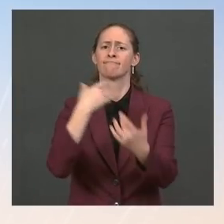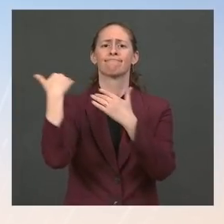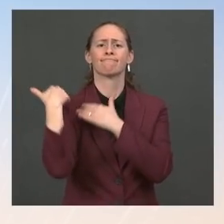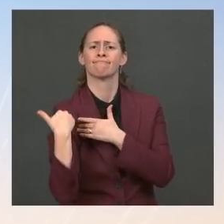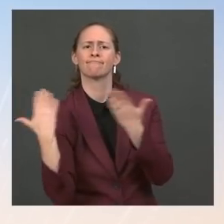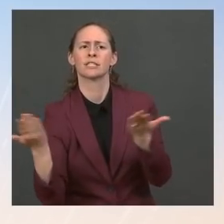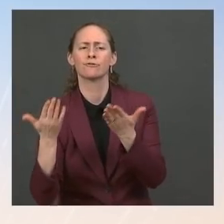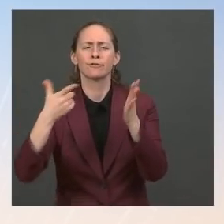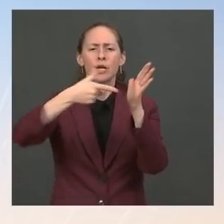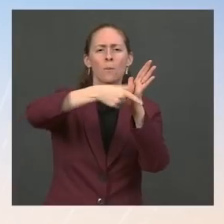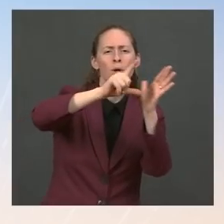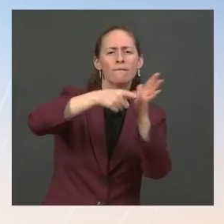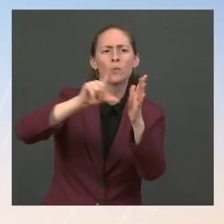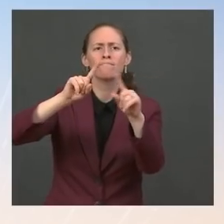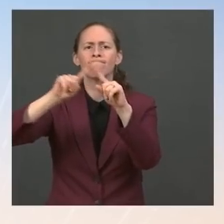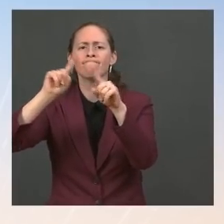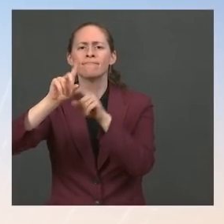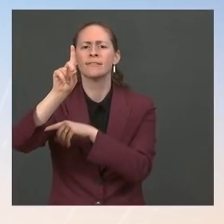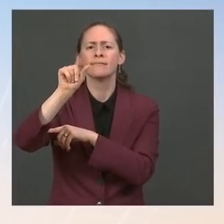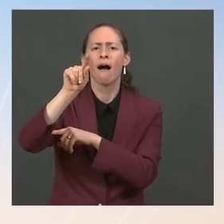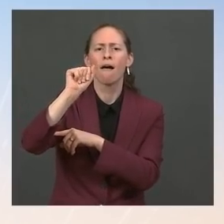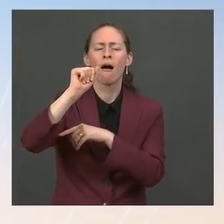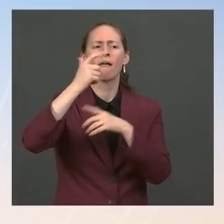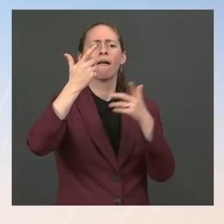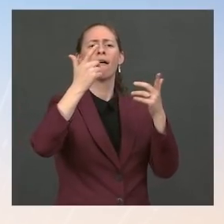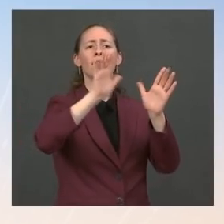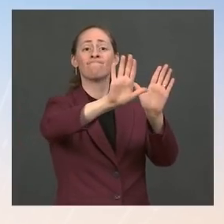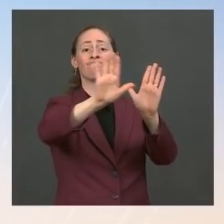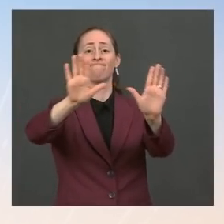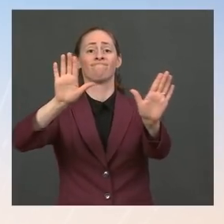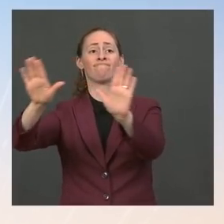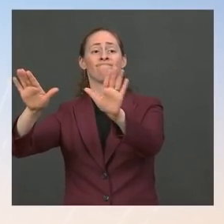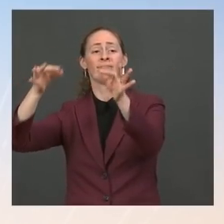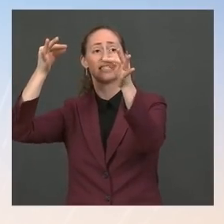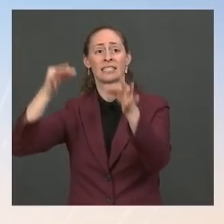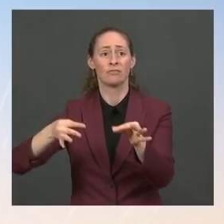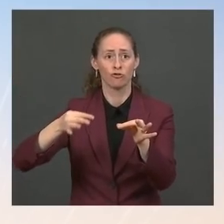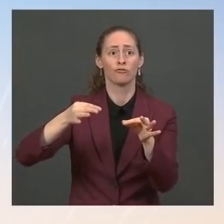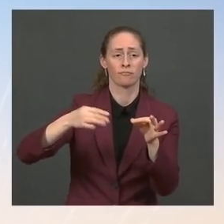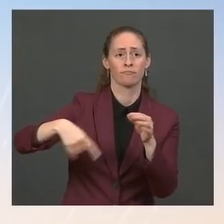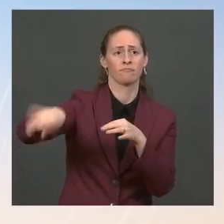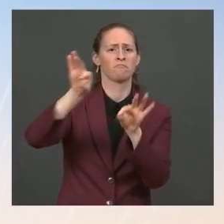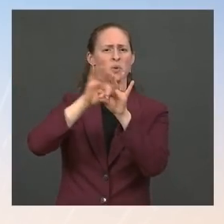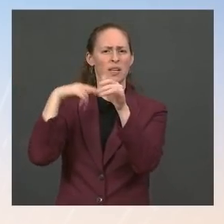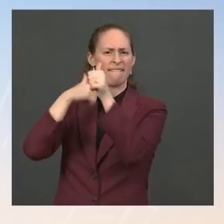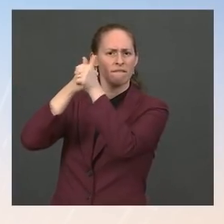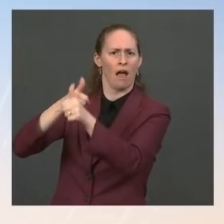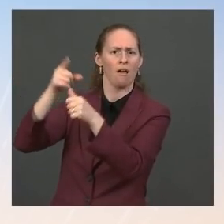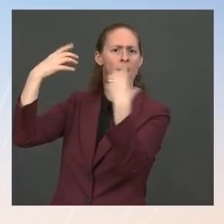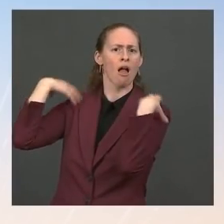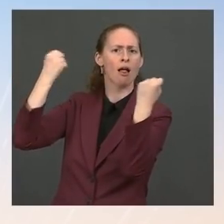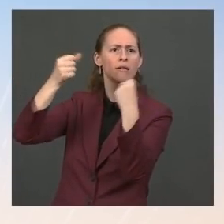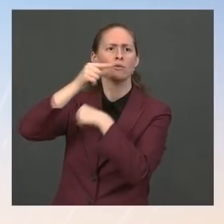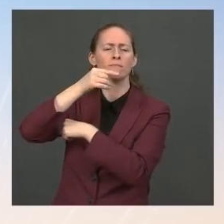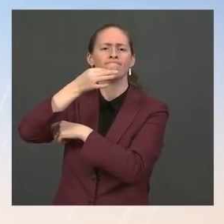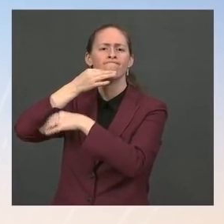that's being projected by our health and medical experts because they are looking at and understanding the data.